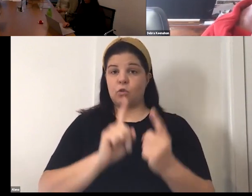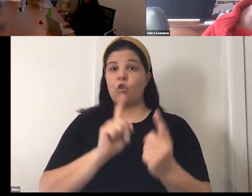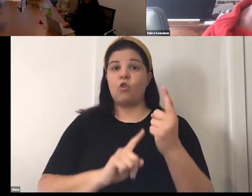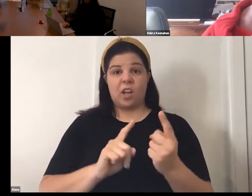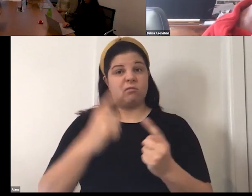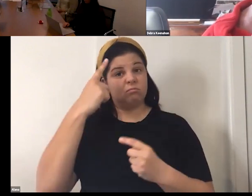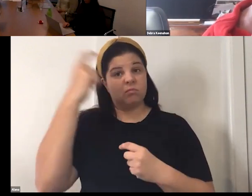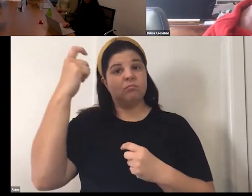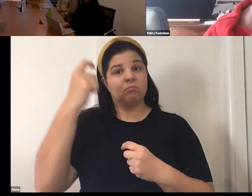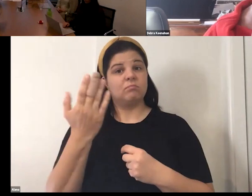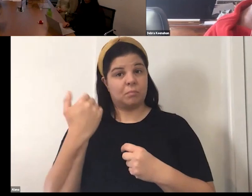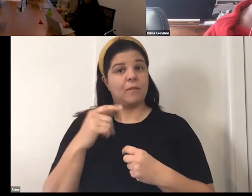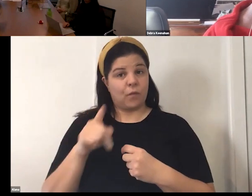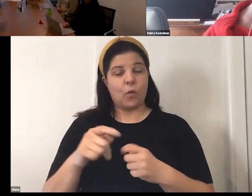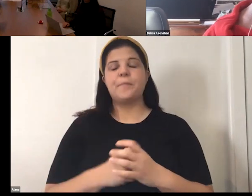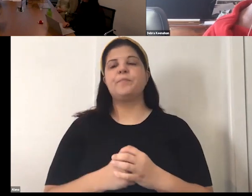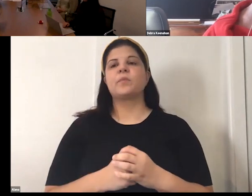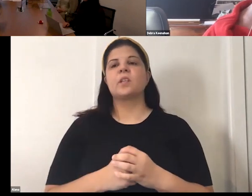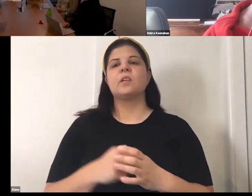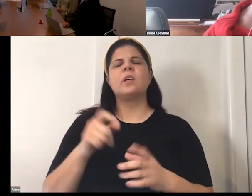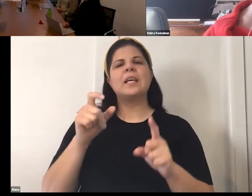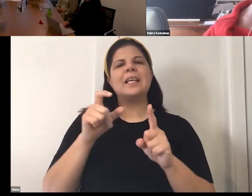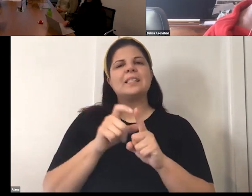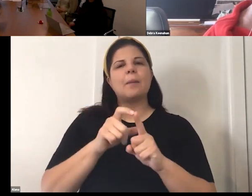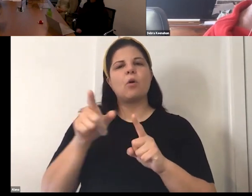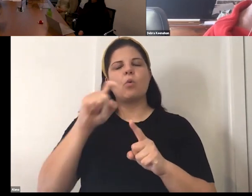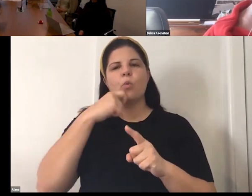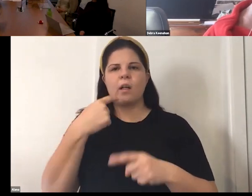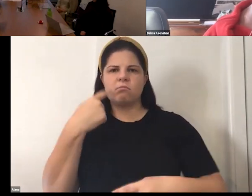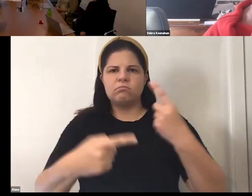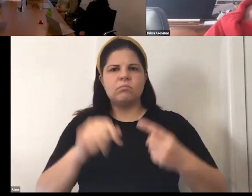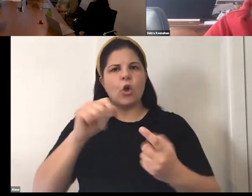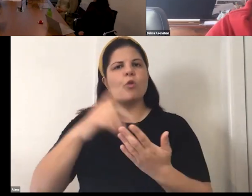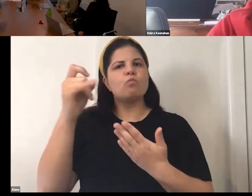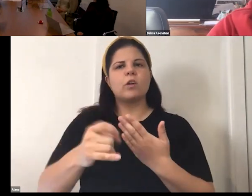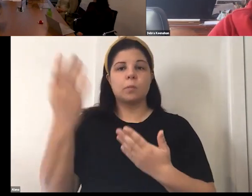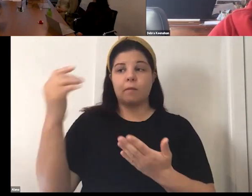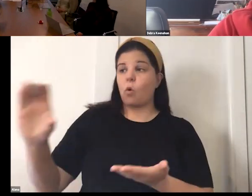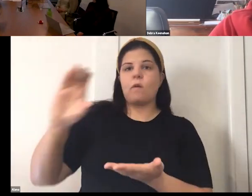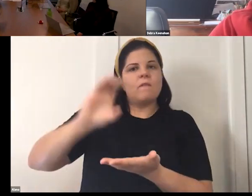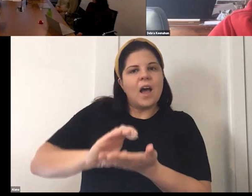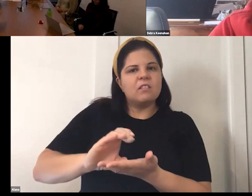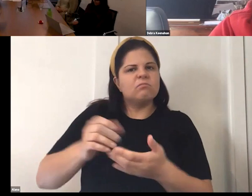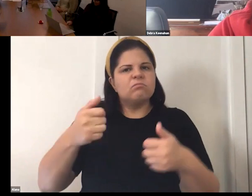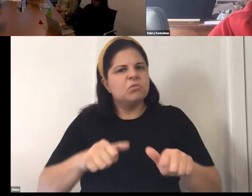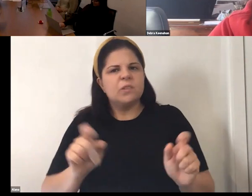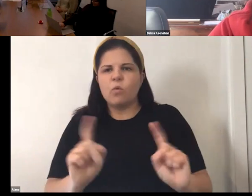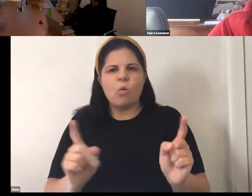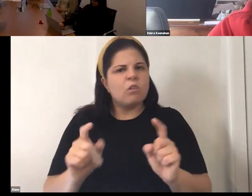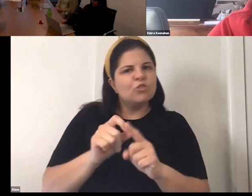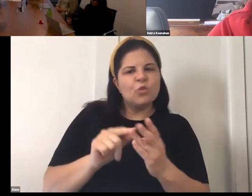Debra is going to take us through the project that she was funded for, and spruik the initiative